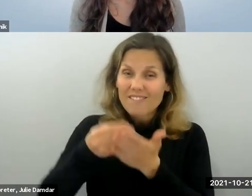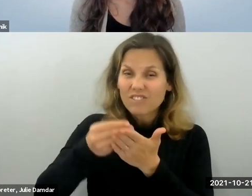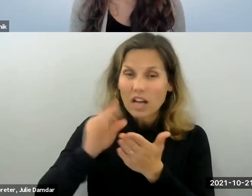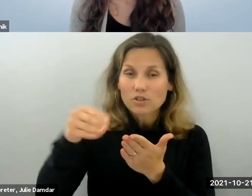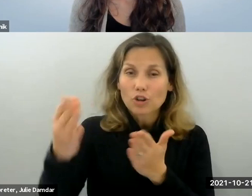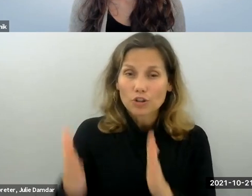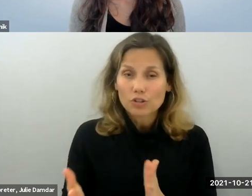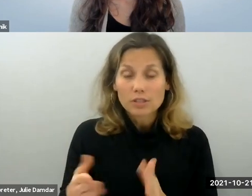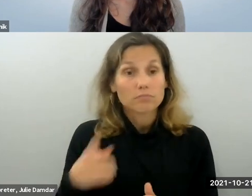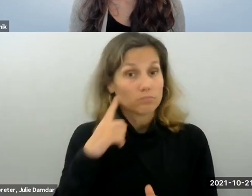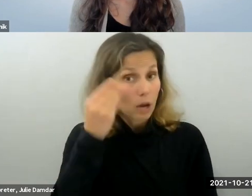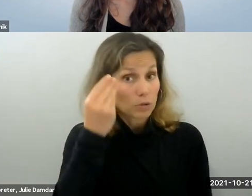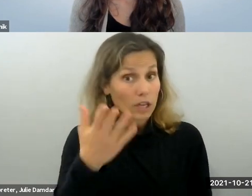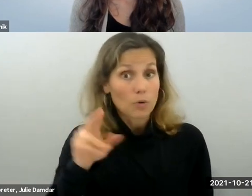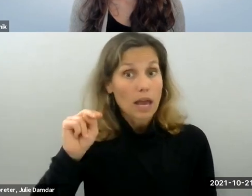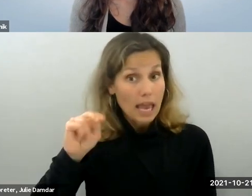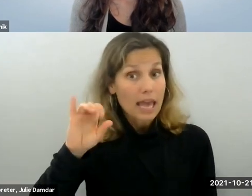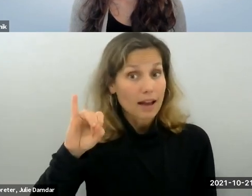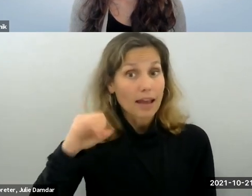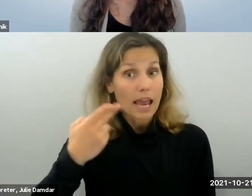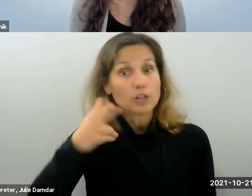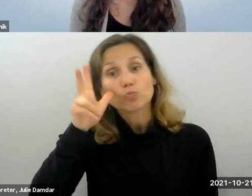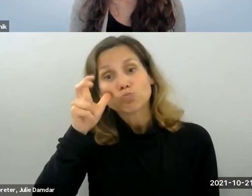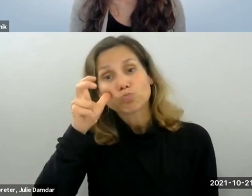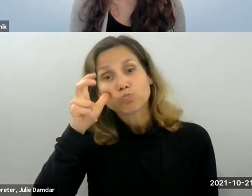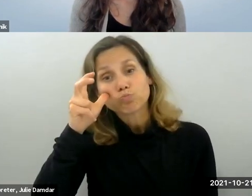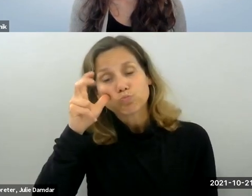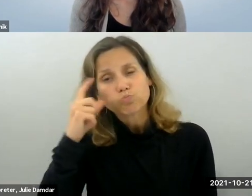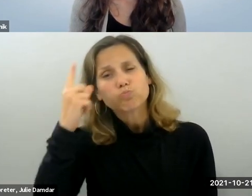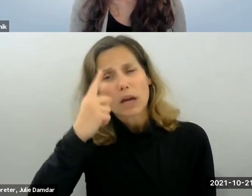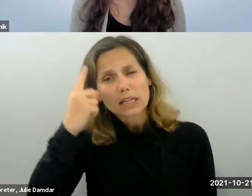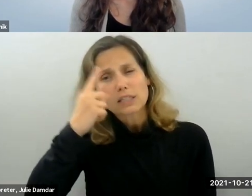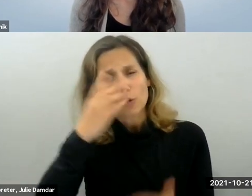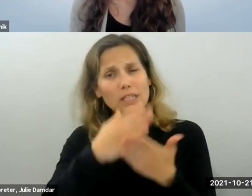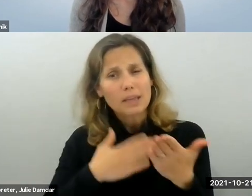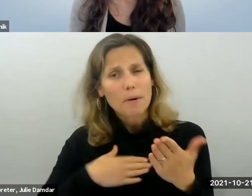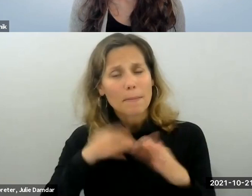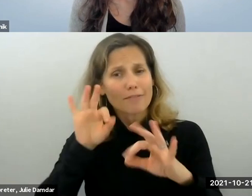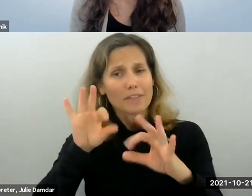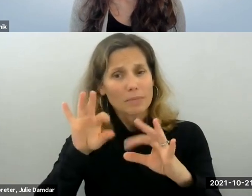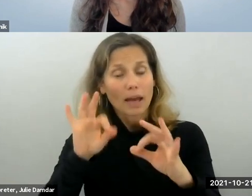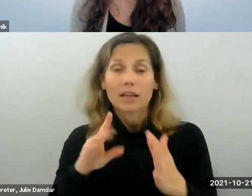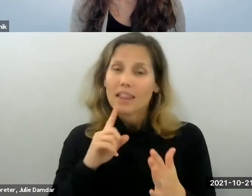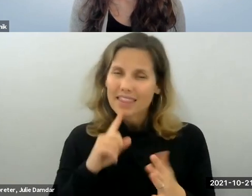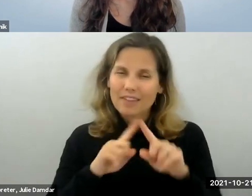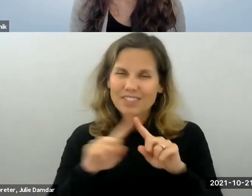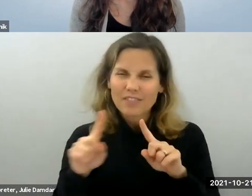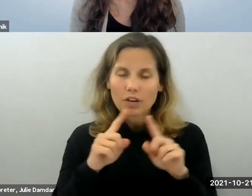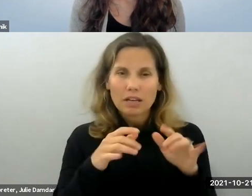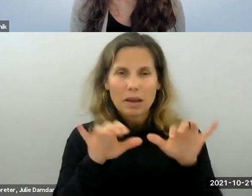Lisa Saldana (she/her/hers): NIH has taken some of that into consideration there's some things that they're doing with different mechanisms now particularly night a has.